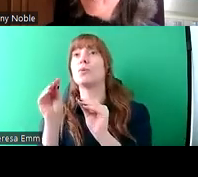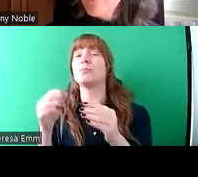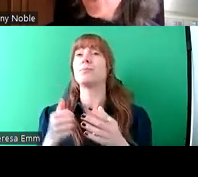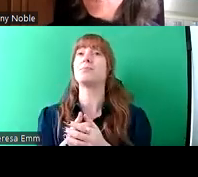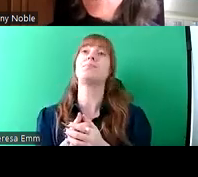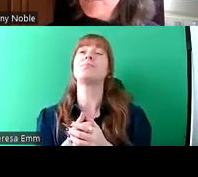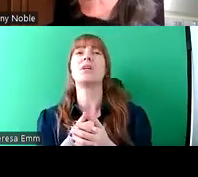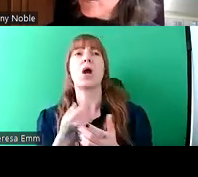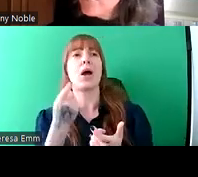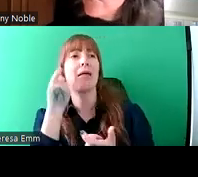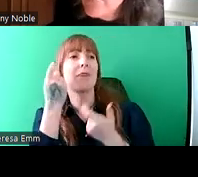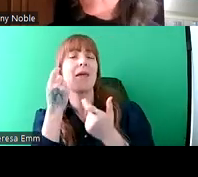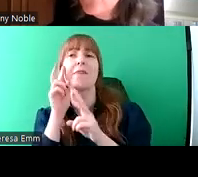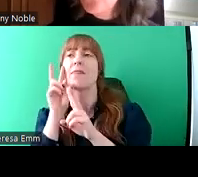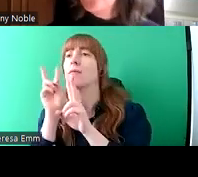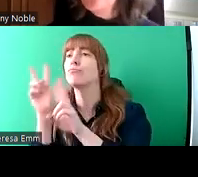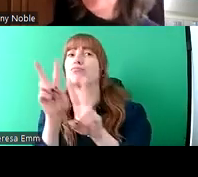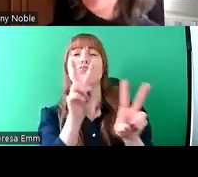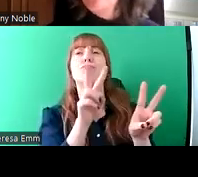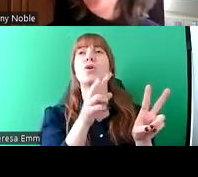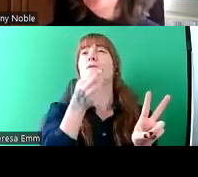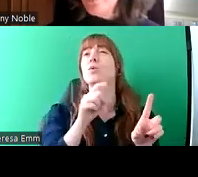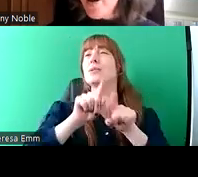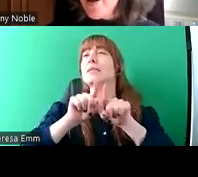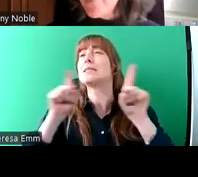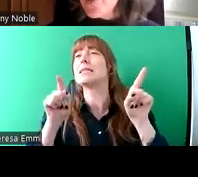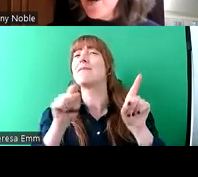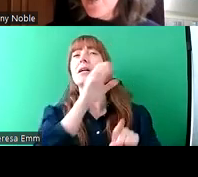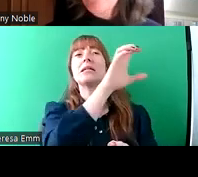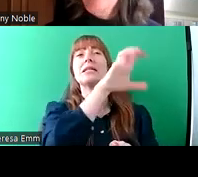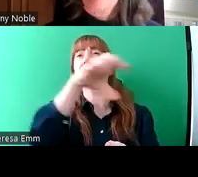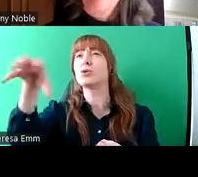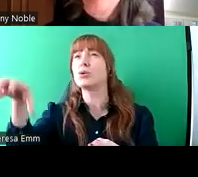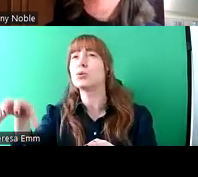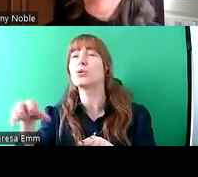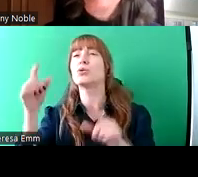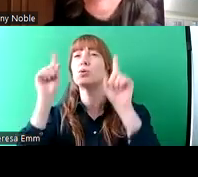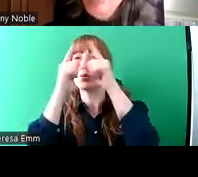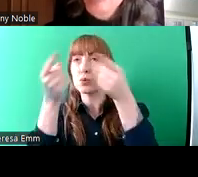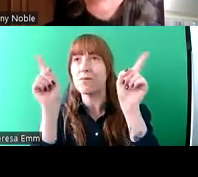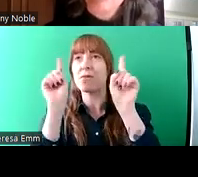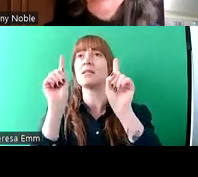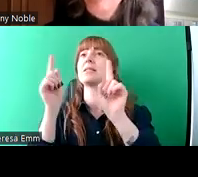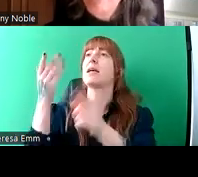I believe, a few different institutions including university archives but, in the end, the Lesbian